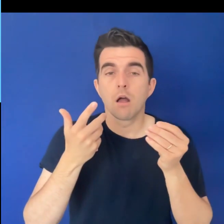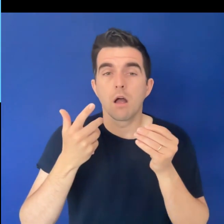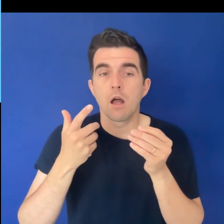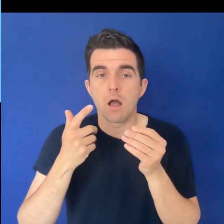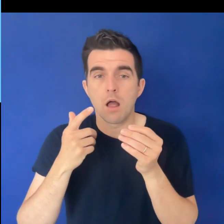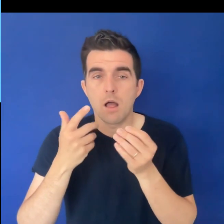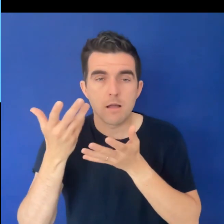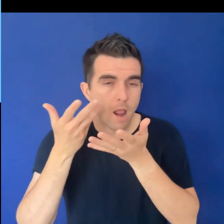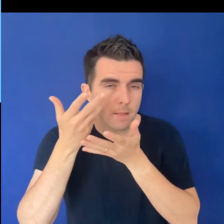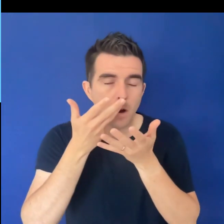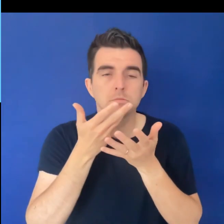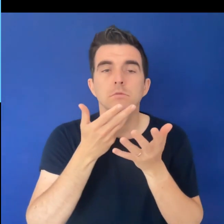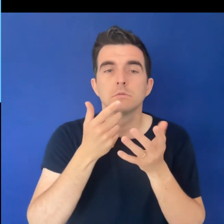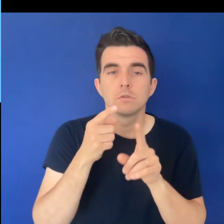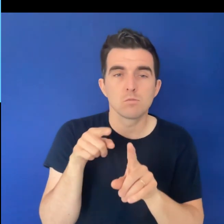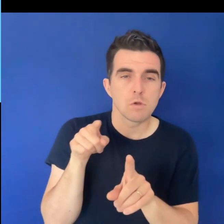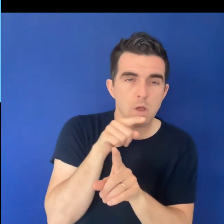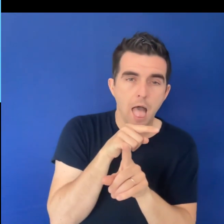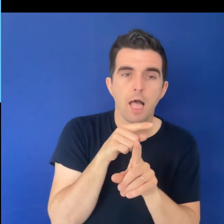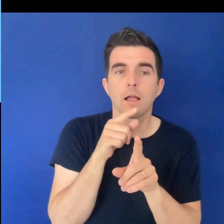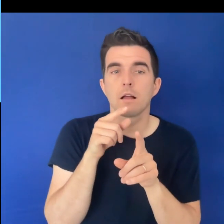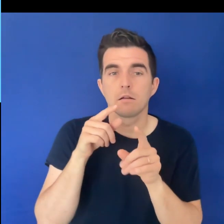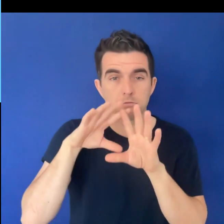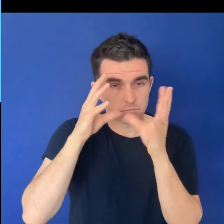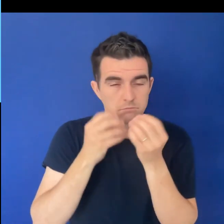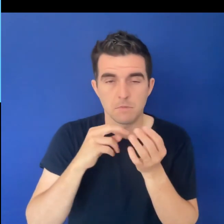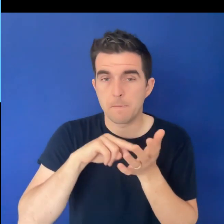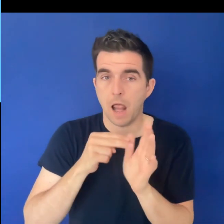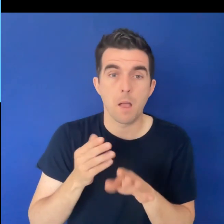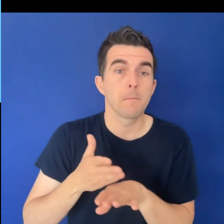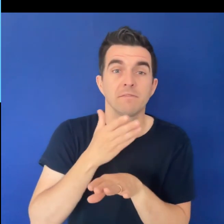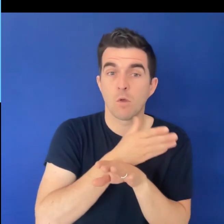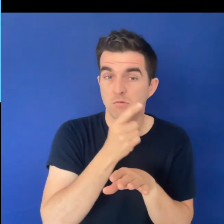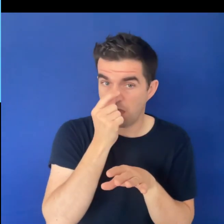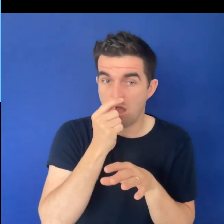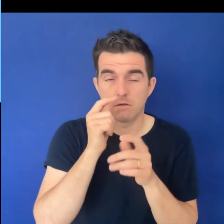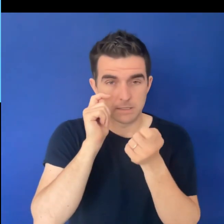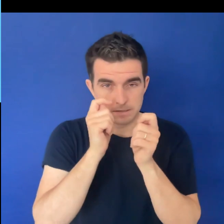use the rewind button (planned before release), or any combination of these.